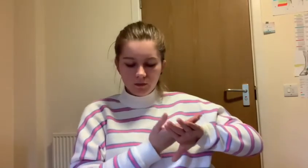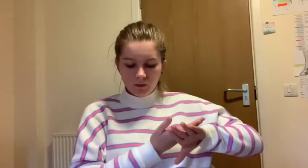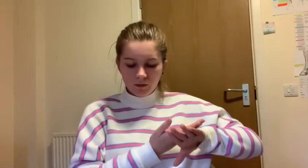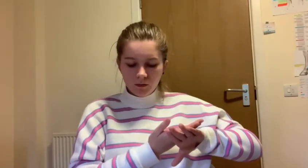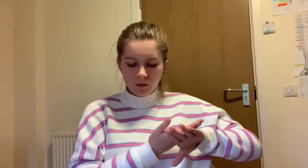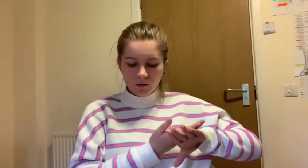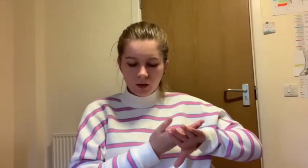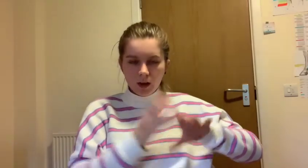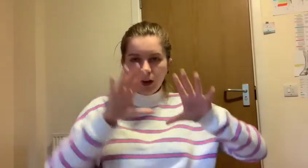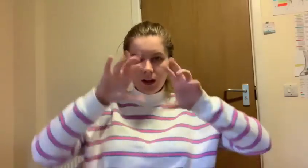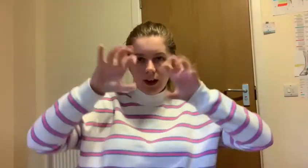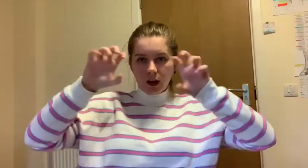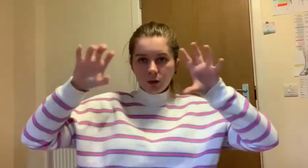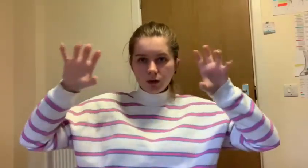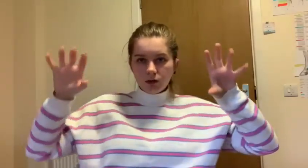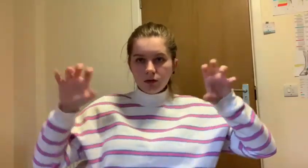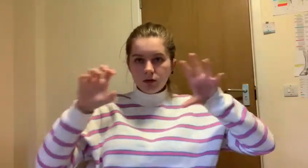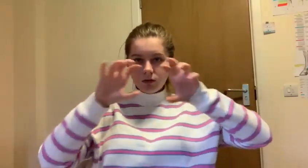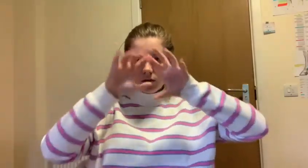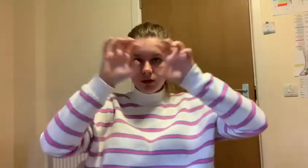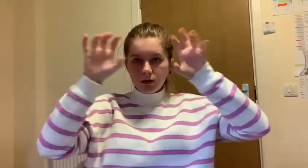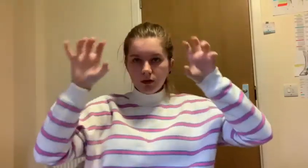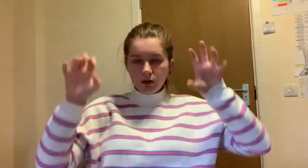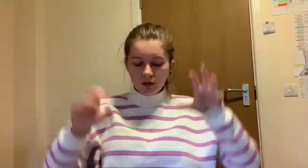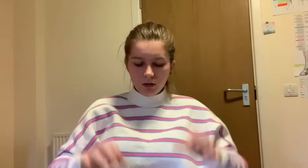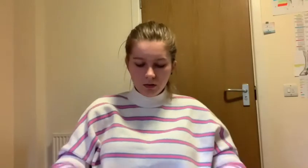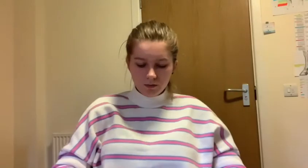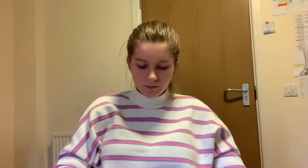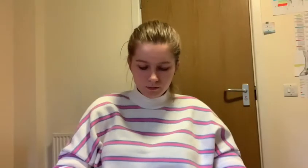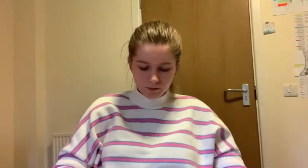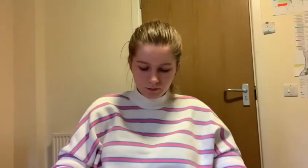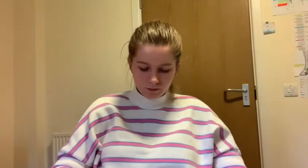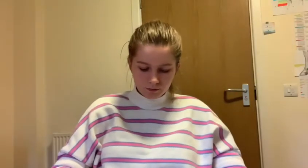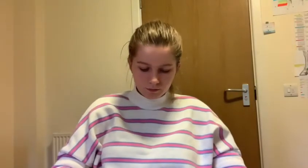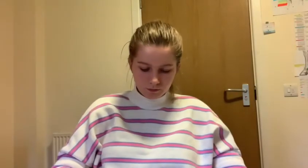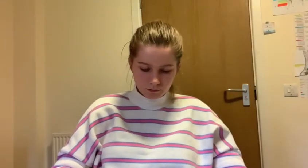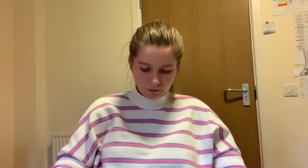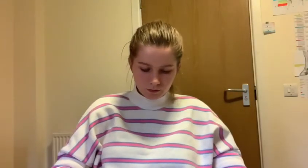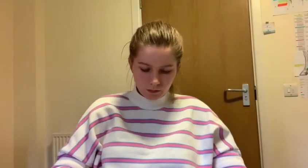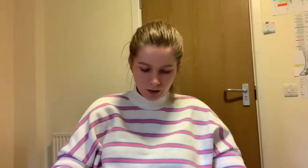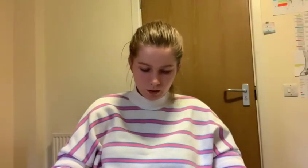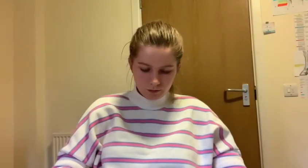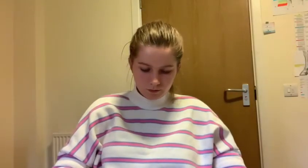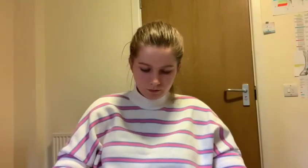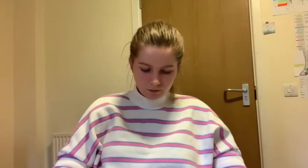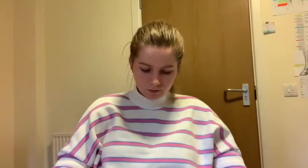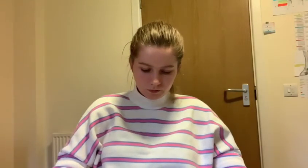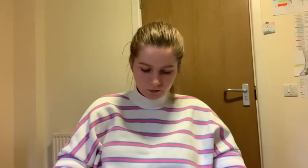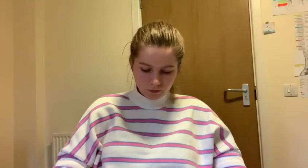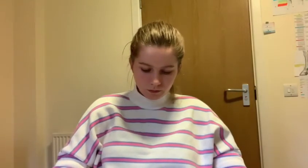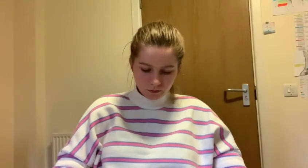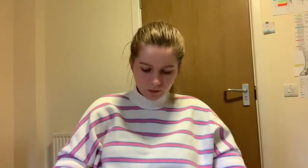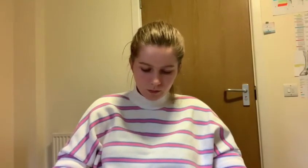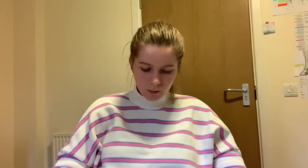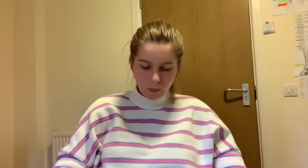"Cloud" *Music in the background*